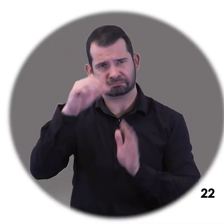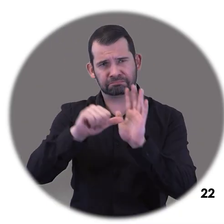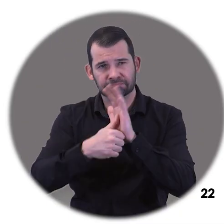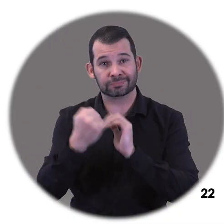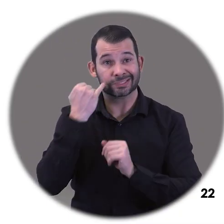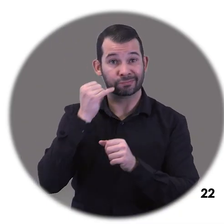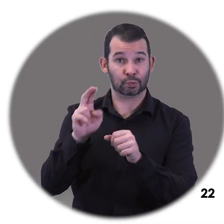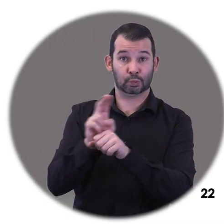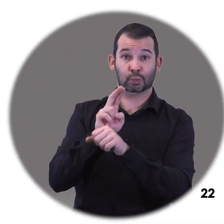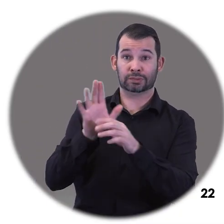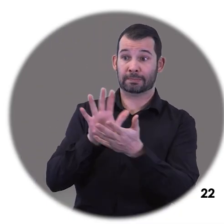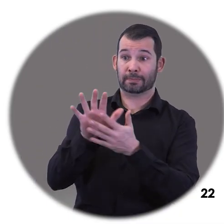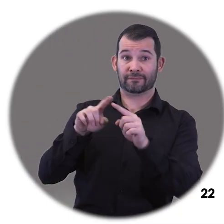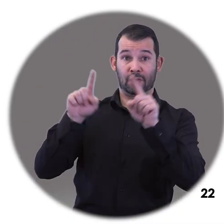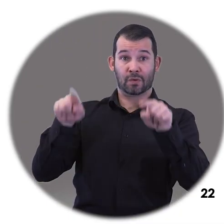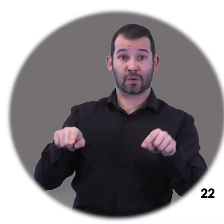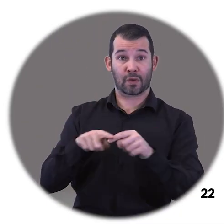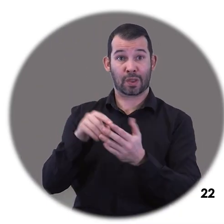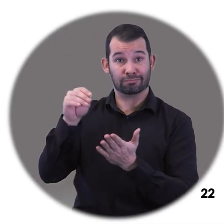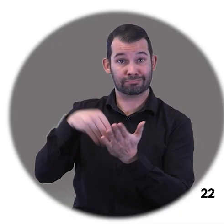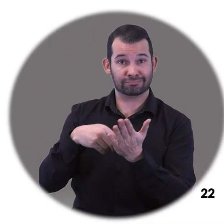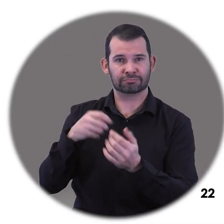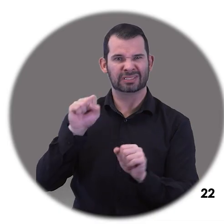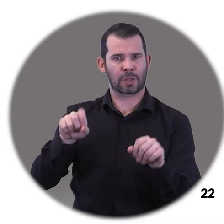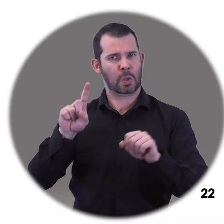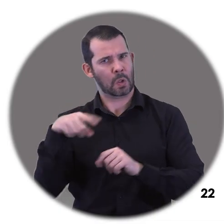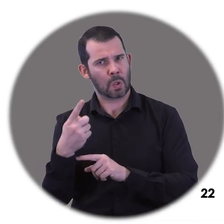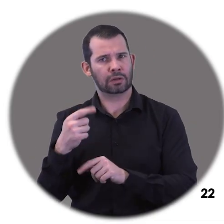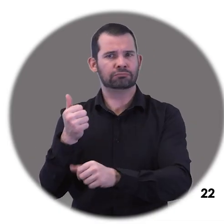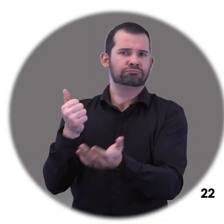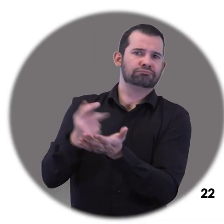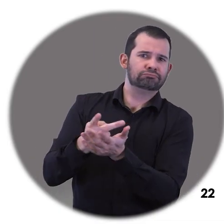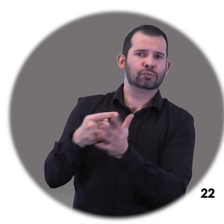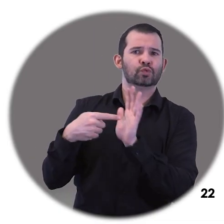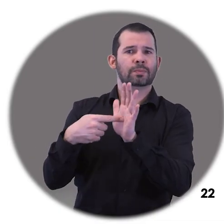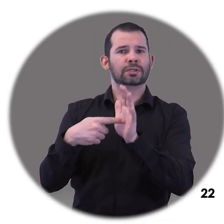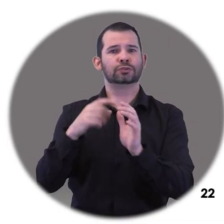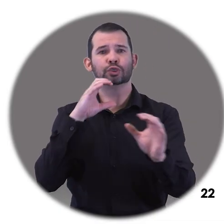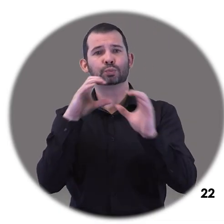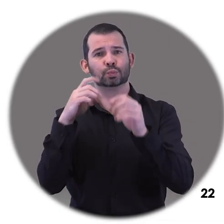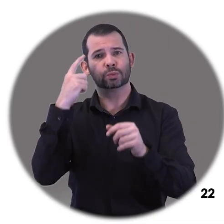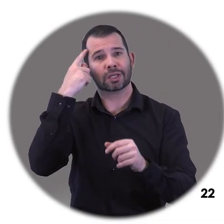Note that if you use the paper form option, you can only authorize a representative